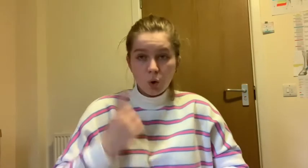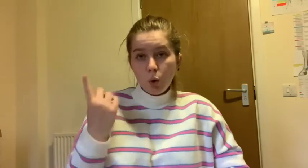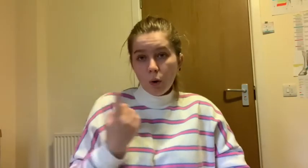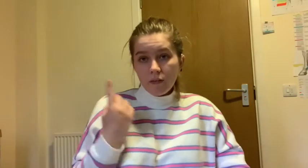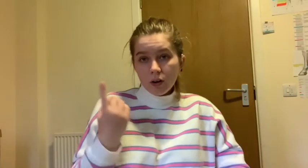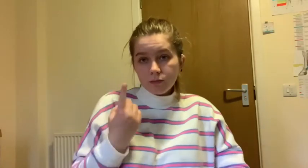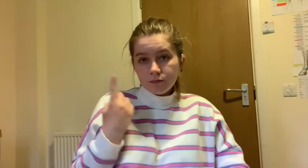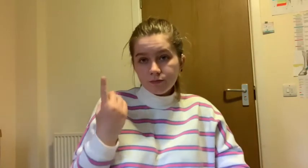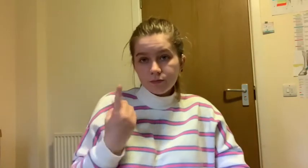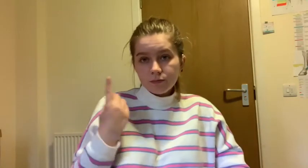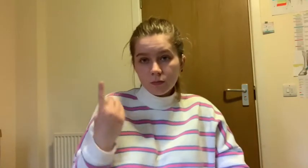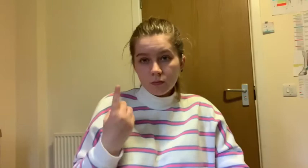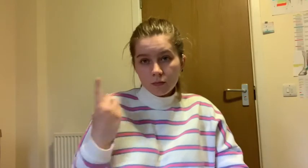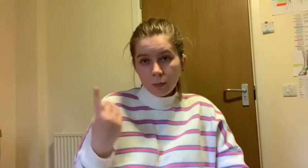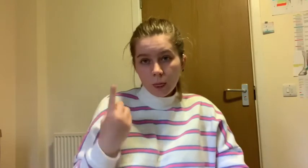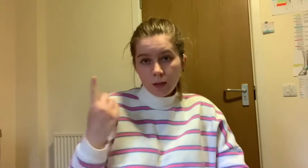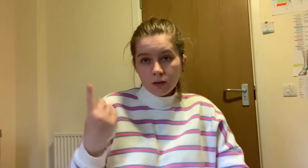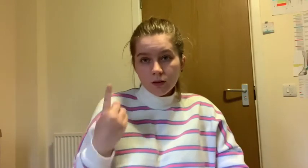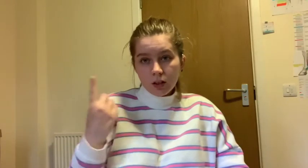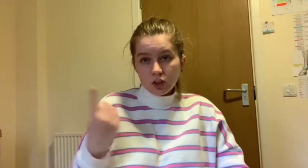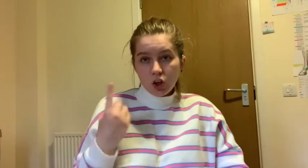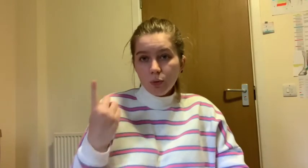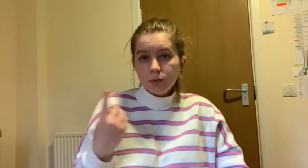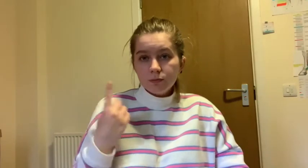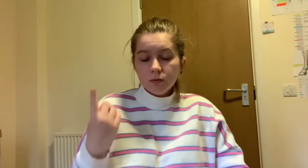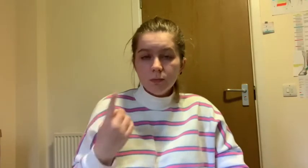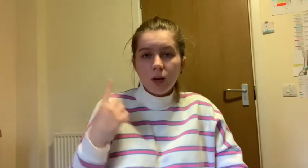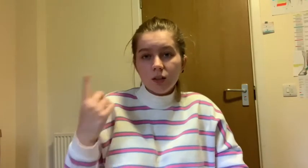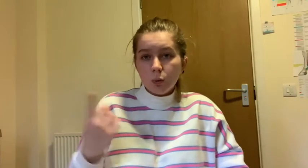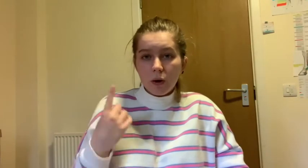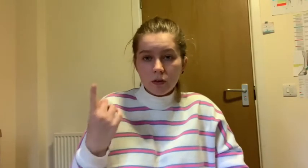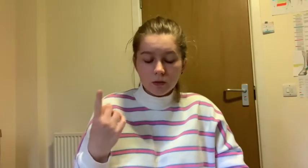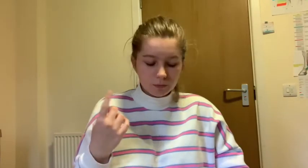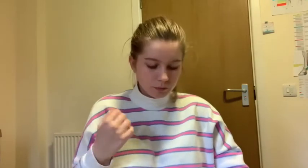"Whoever" so that's who, but I do "Whoever".